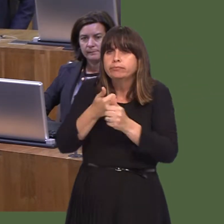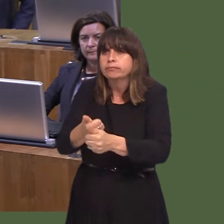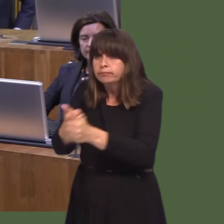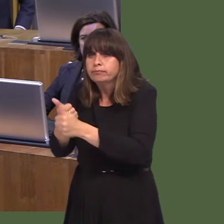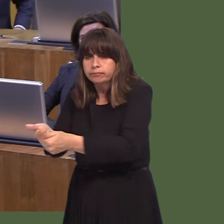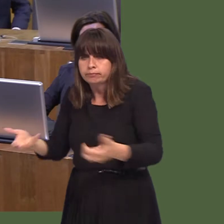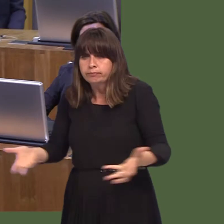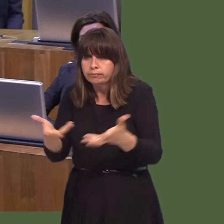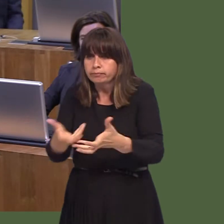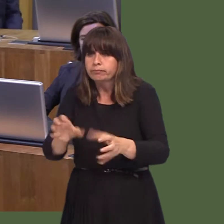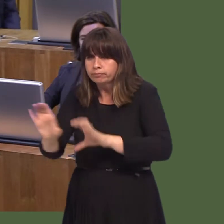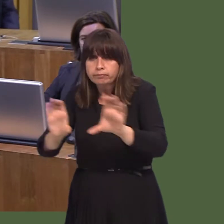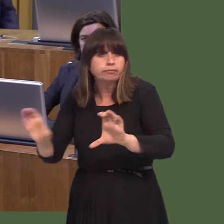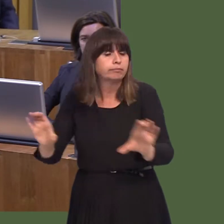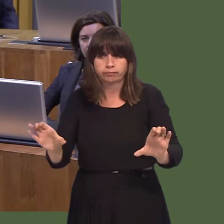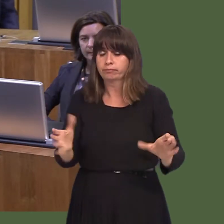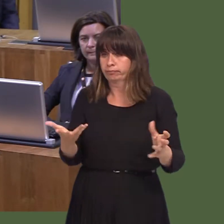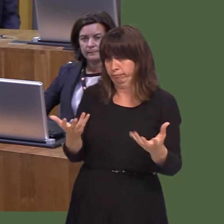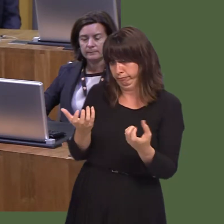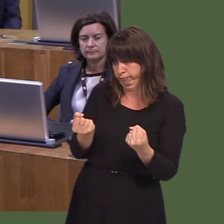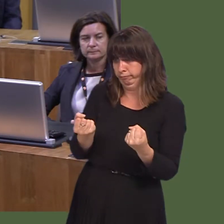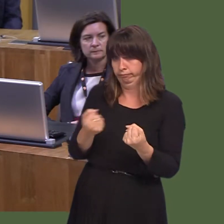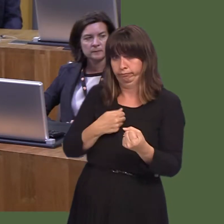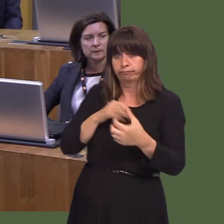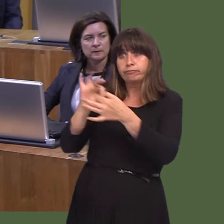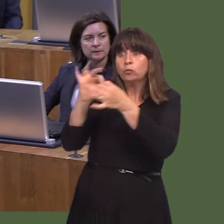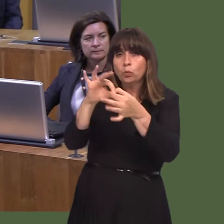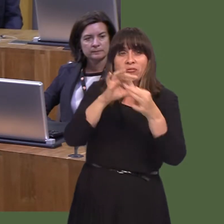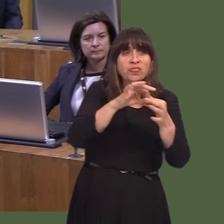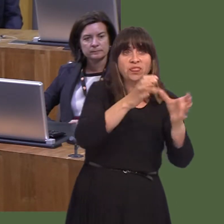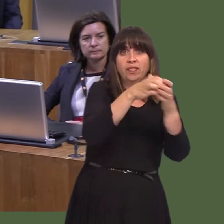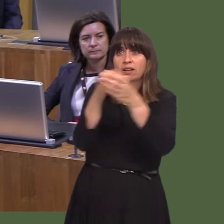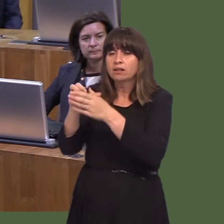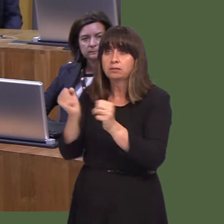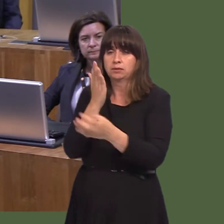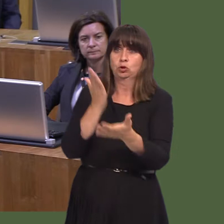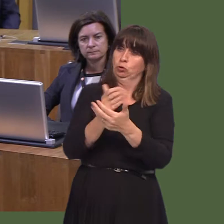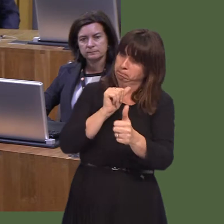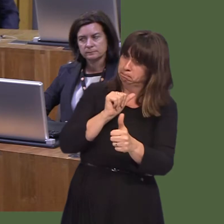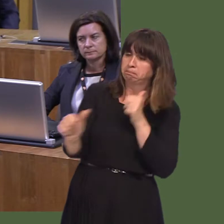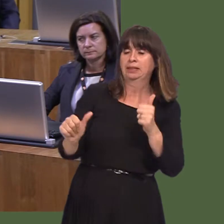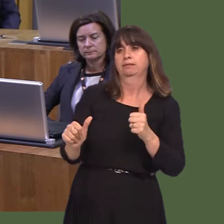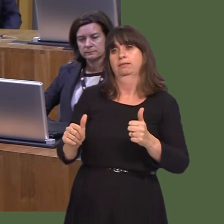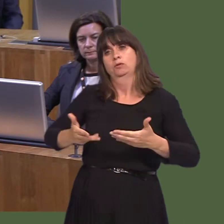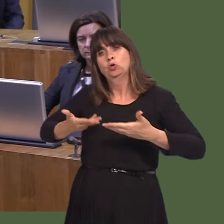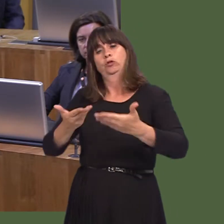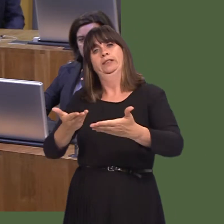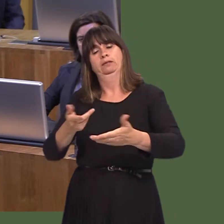support. It's also hugely important that we are able to work with organisations to deliver the best package for young people with autism.